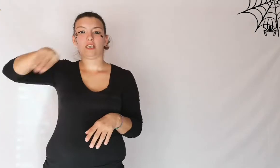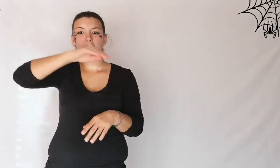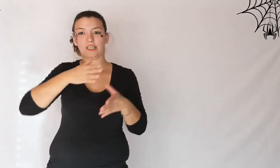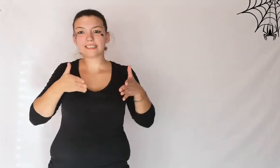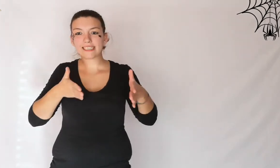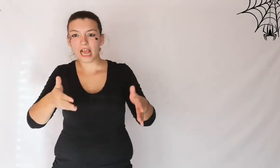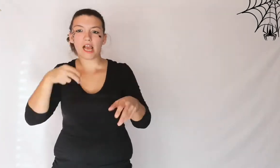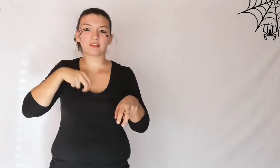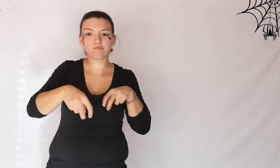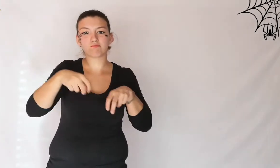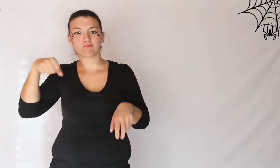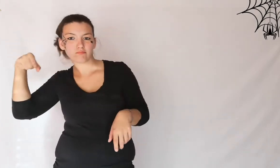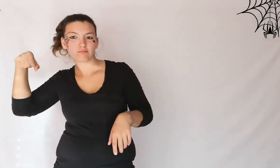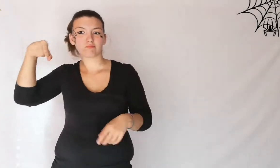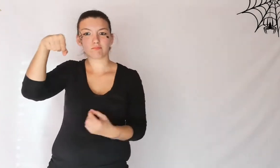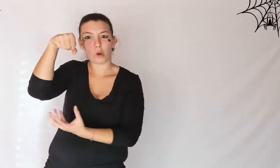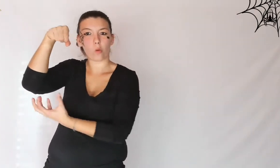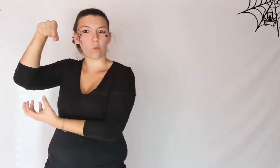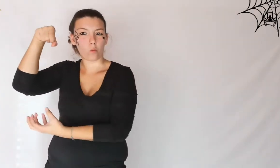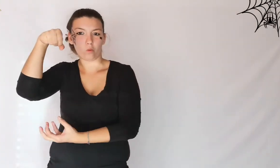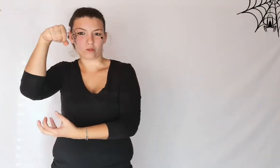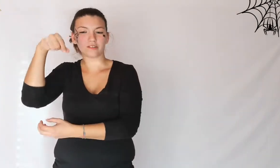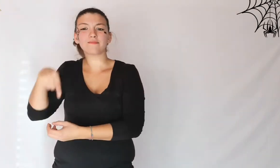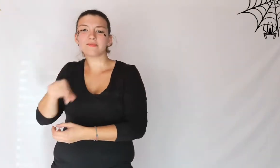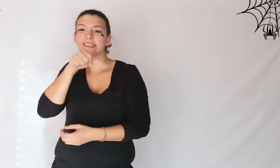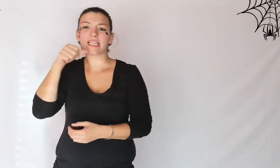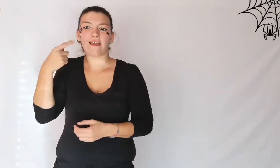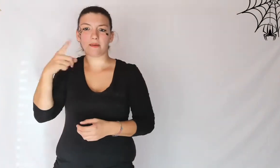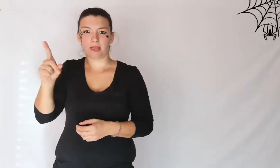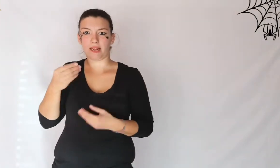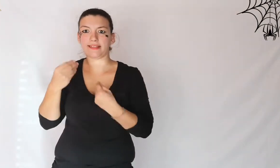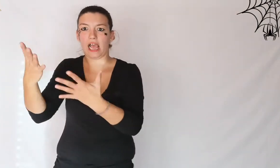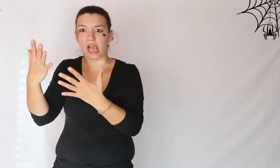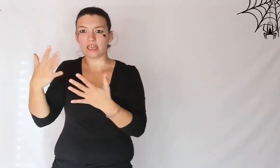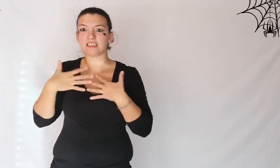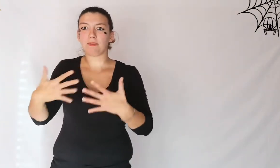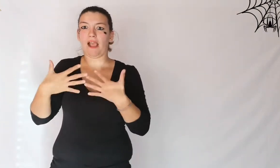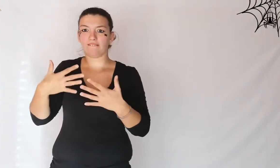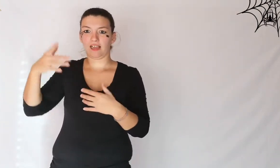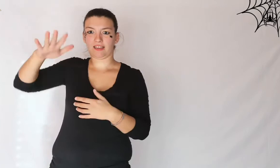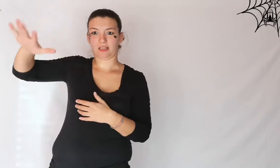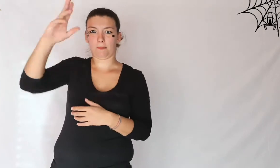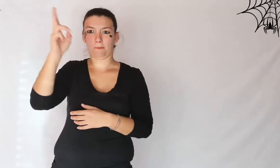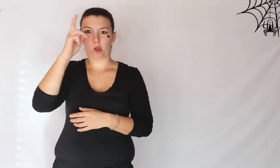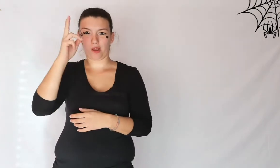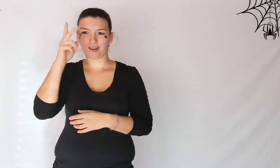we went around the streets, a custom that scared the dead